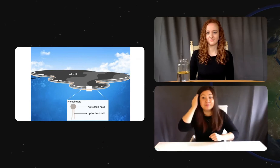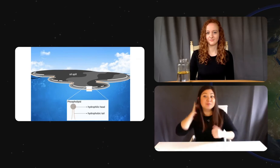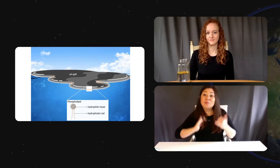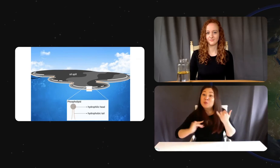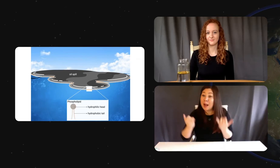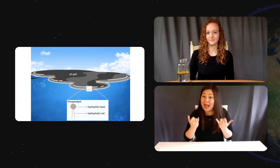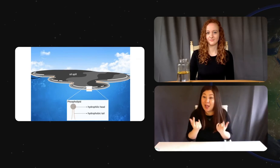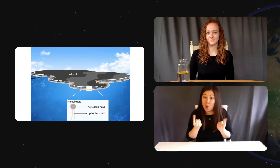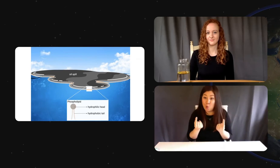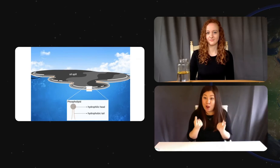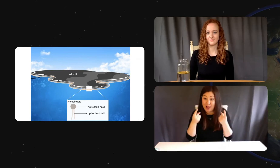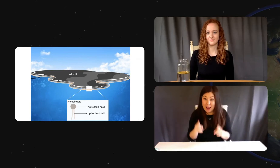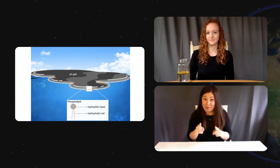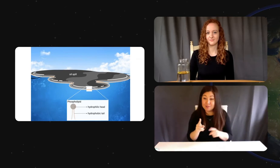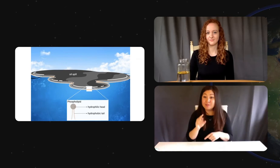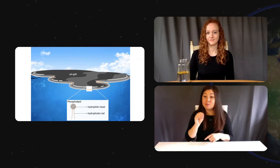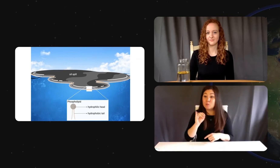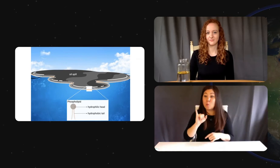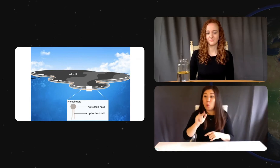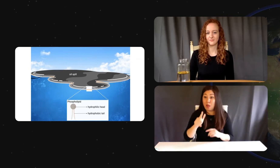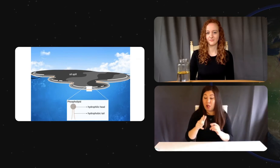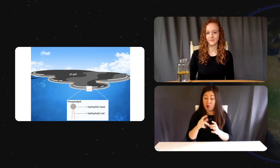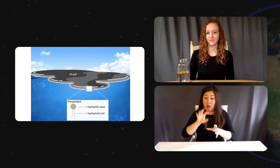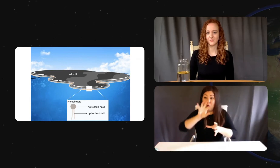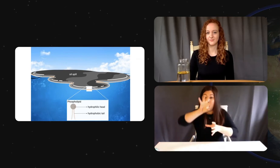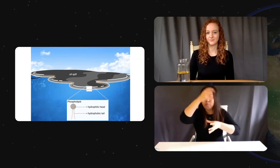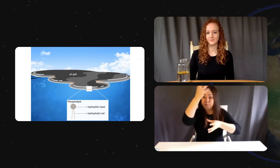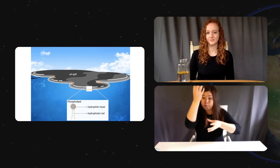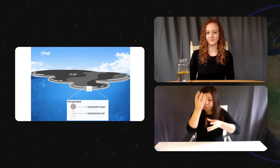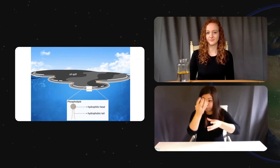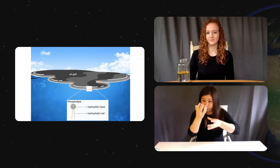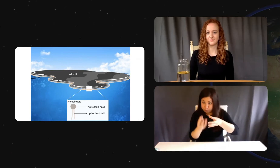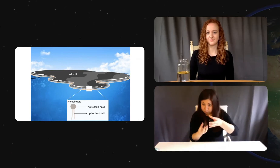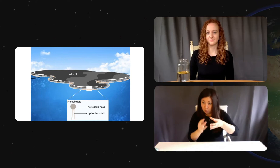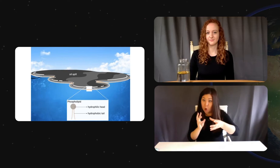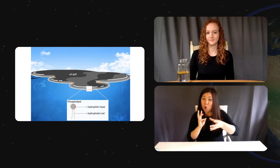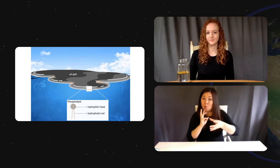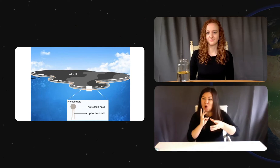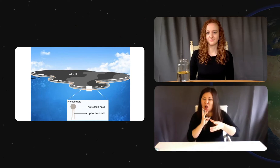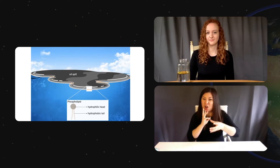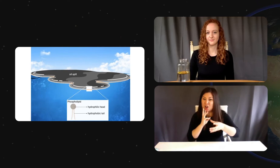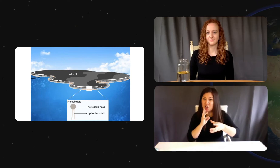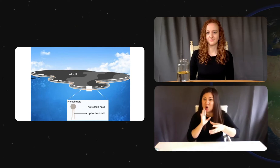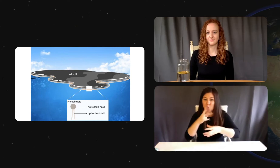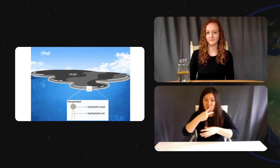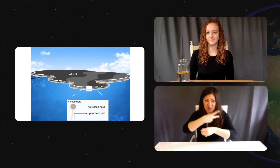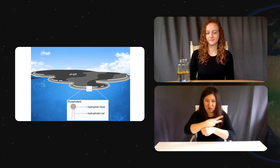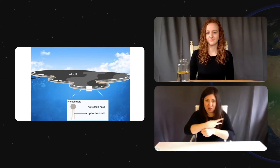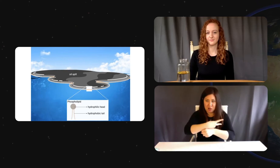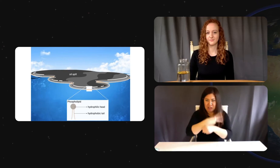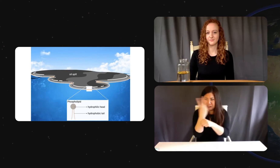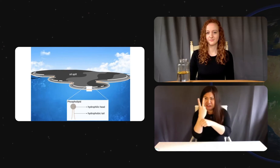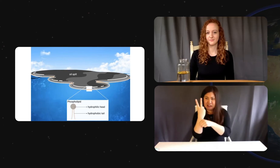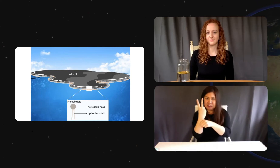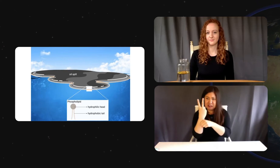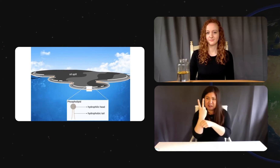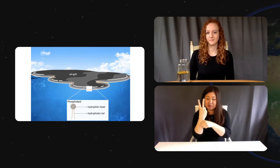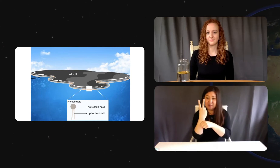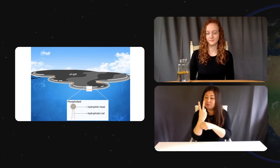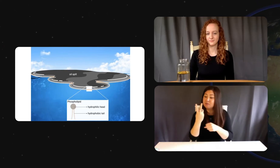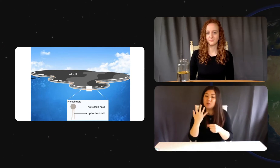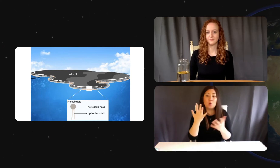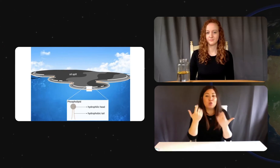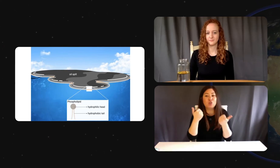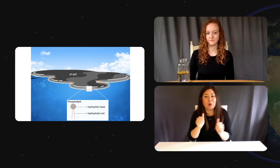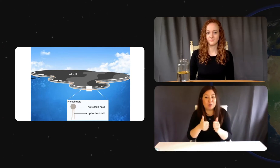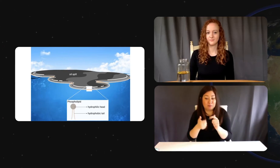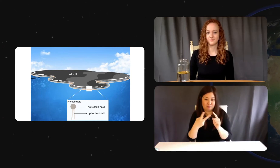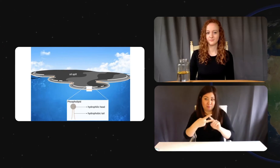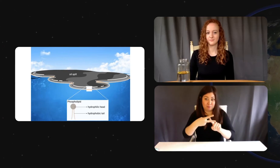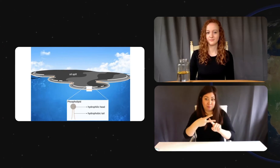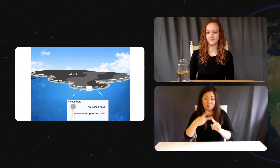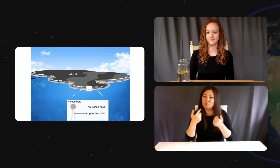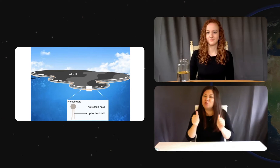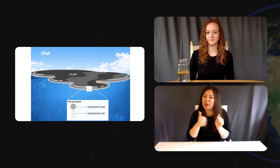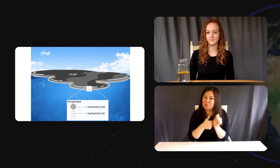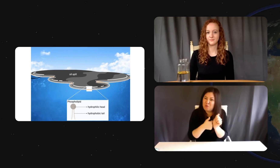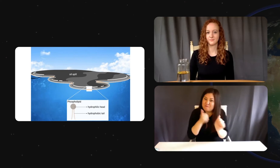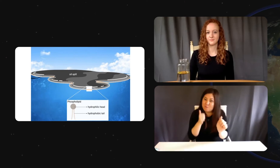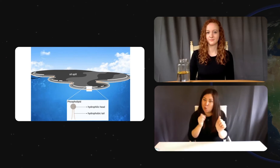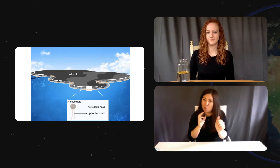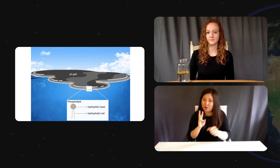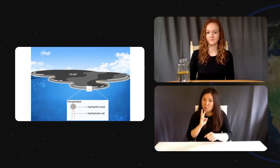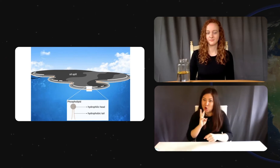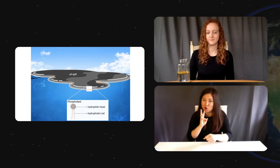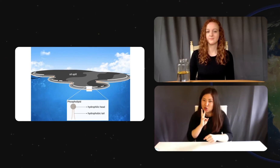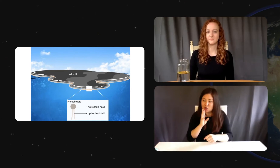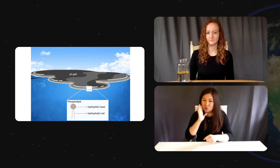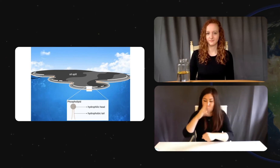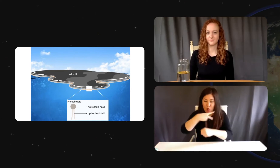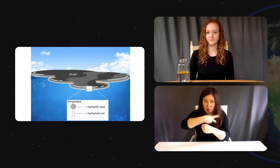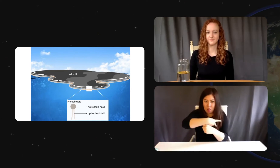The tail is repelled because it's hydrophobic.